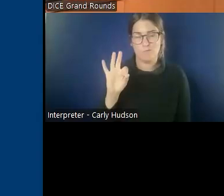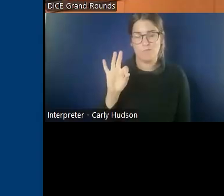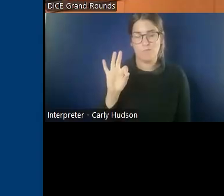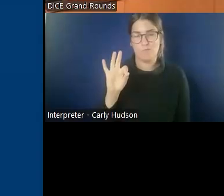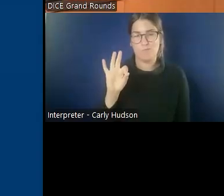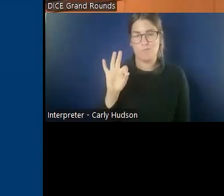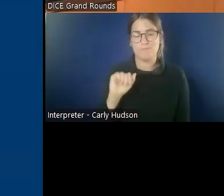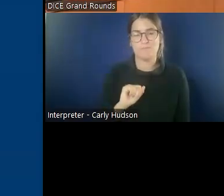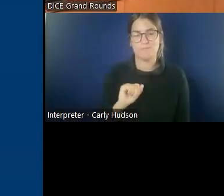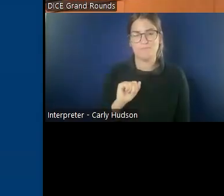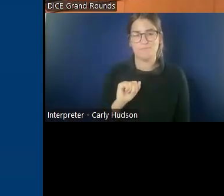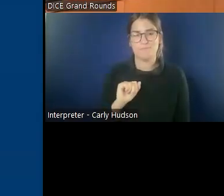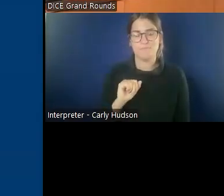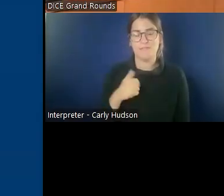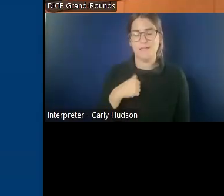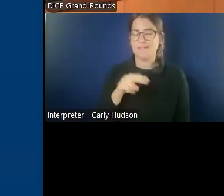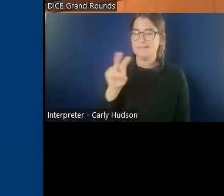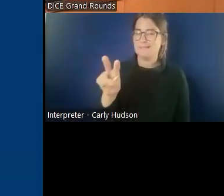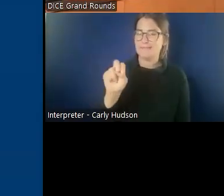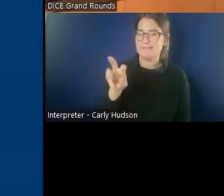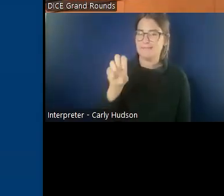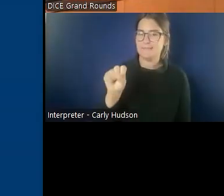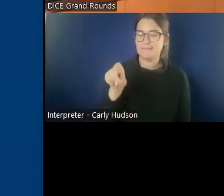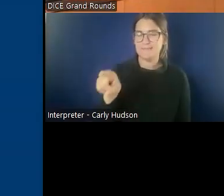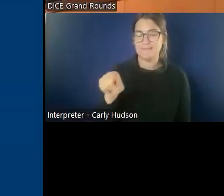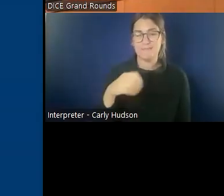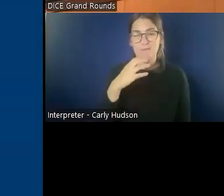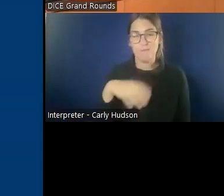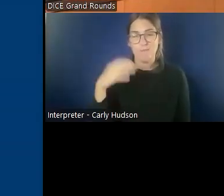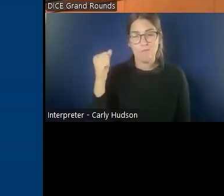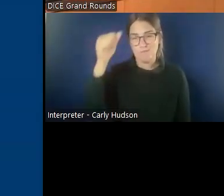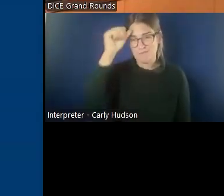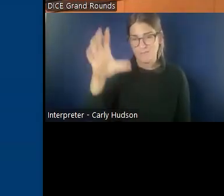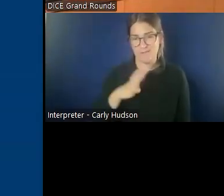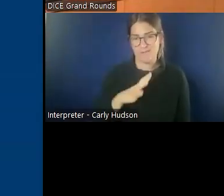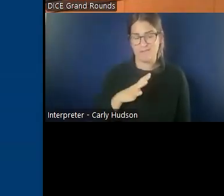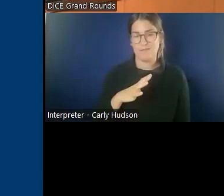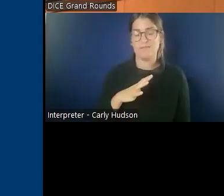I looked in the news and it was an elderly gentleman who was was murdered and when I